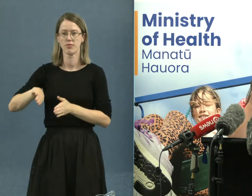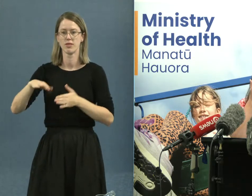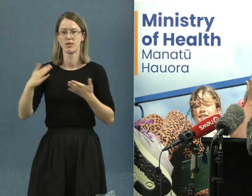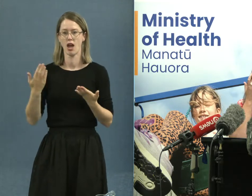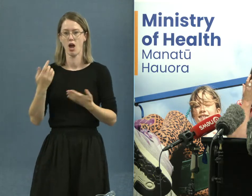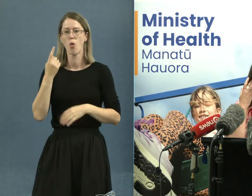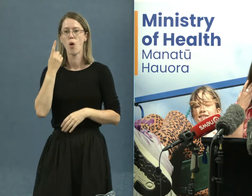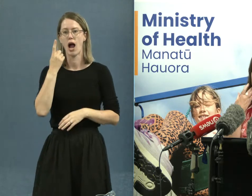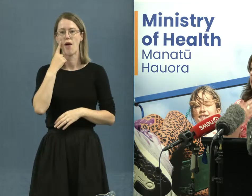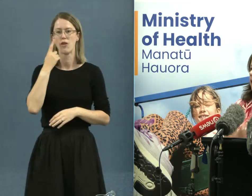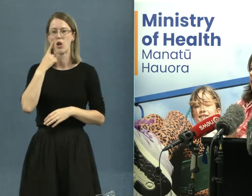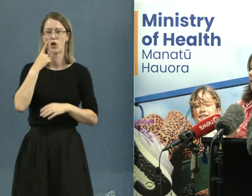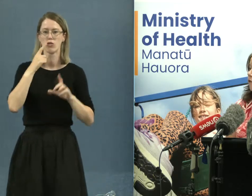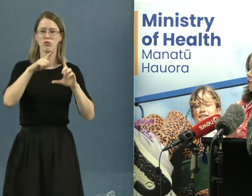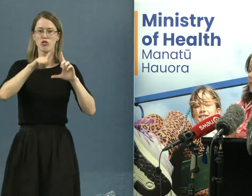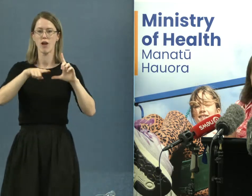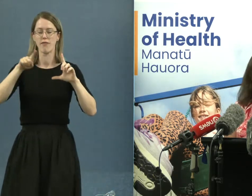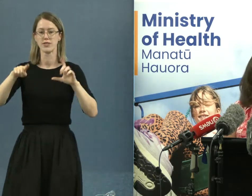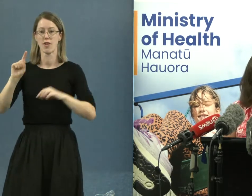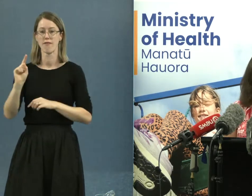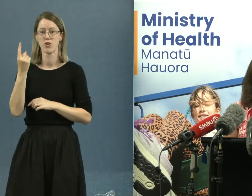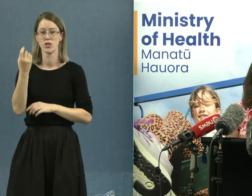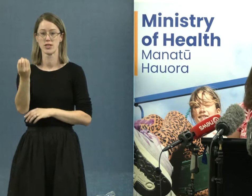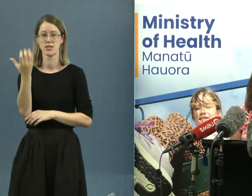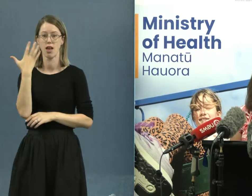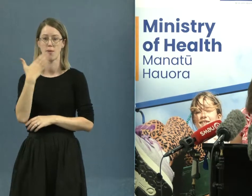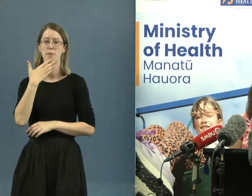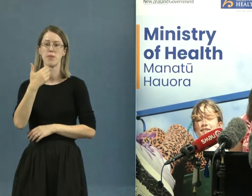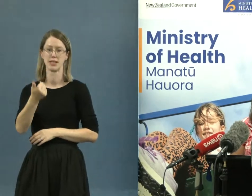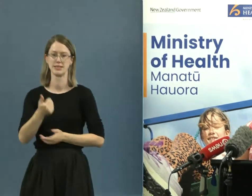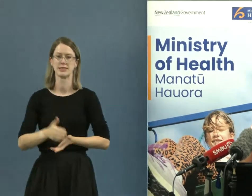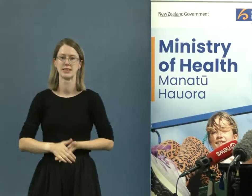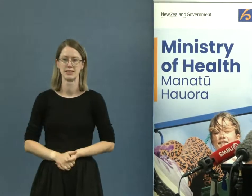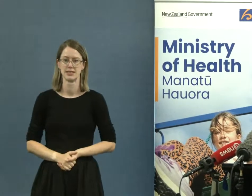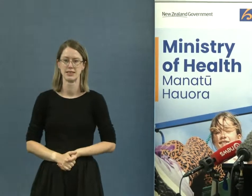if you are. We turn to the